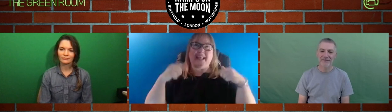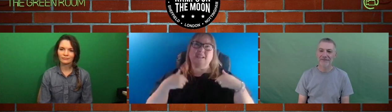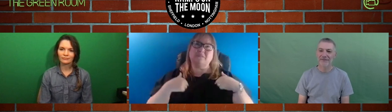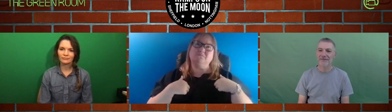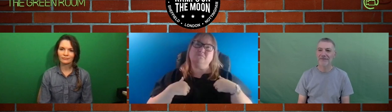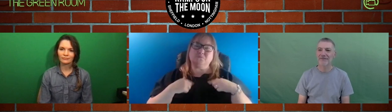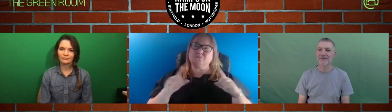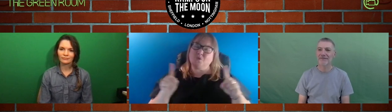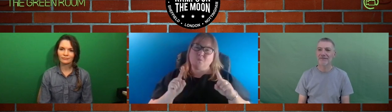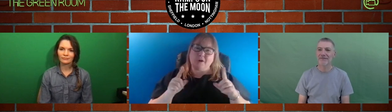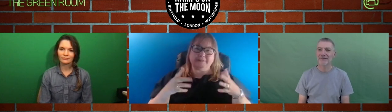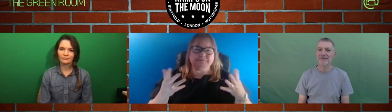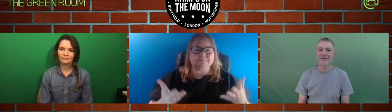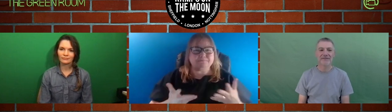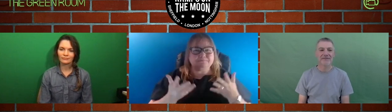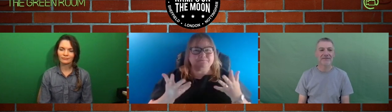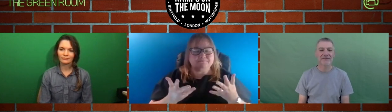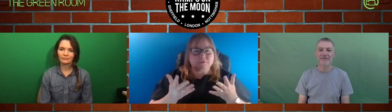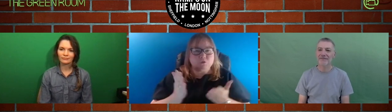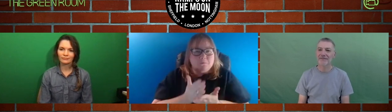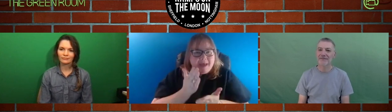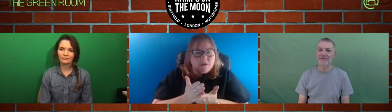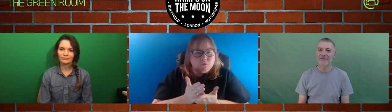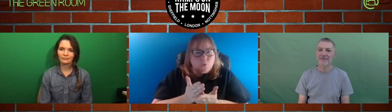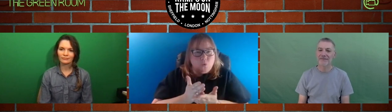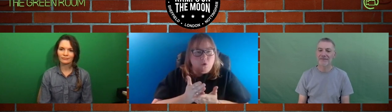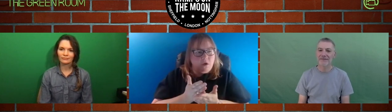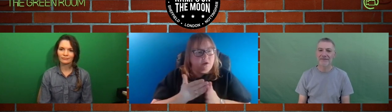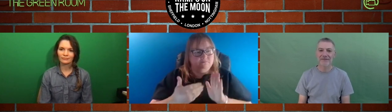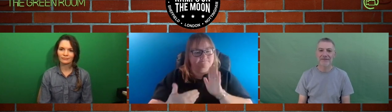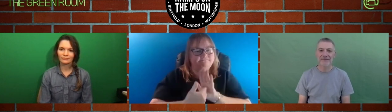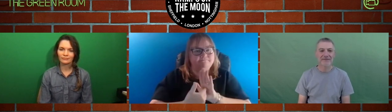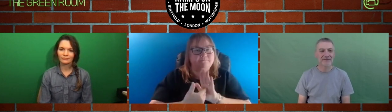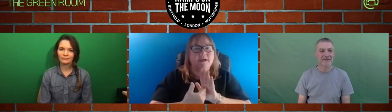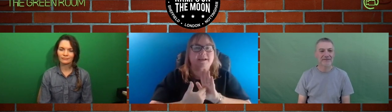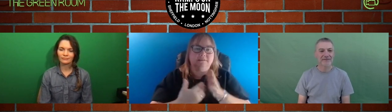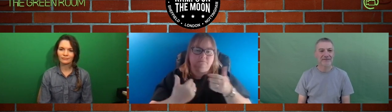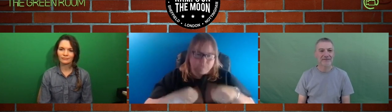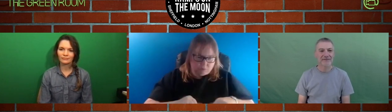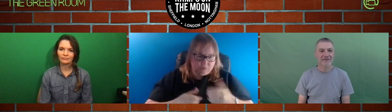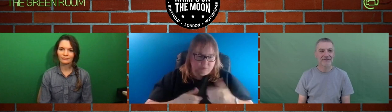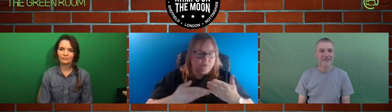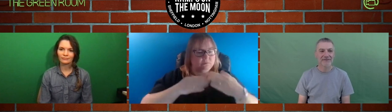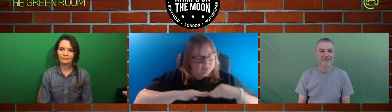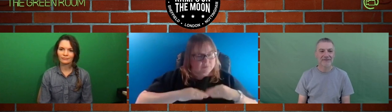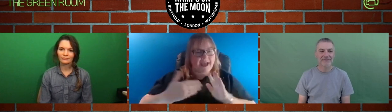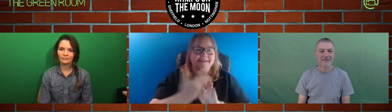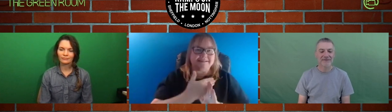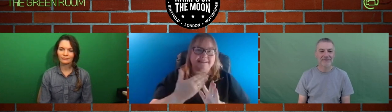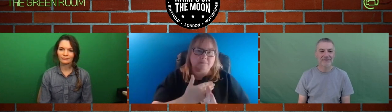make accessible something that wouldn't have been before. So at a place like Dark Horse, Rebekah